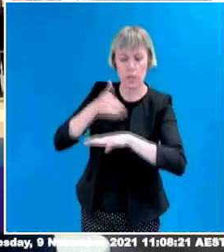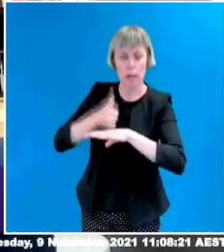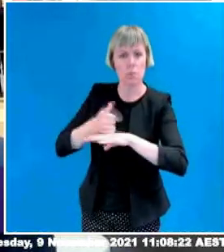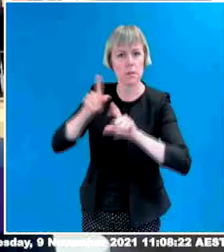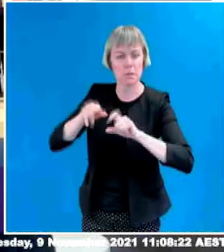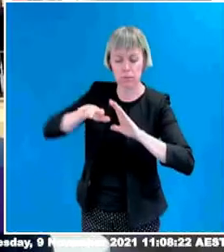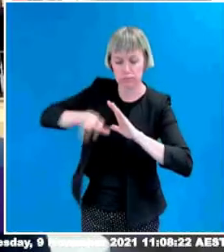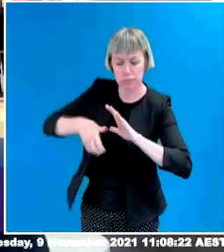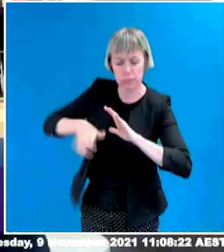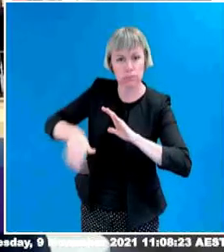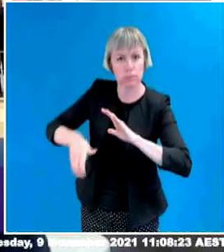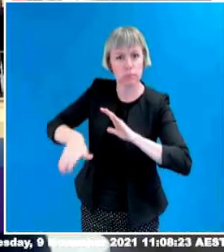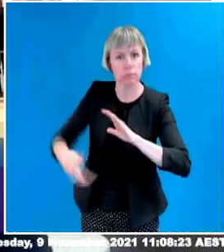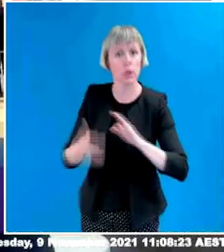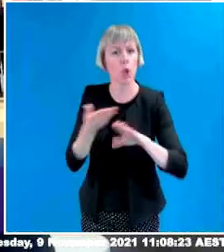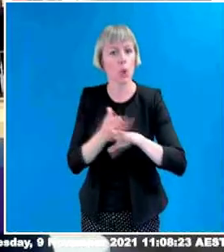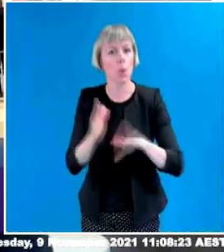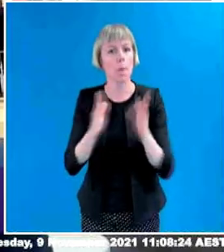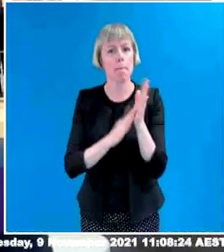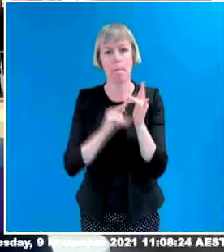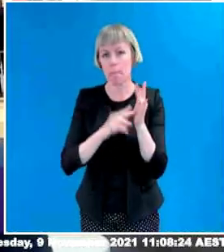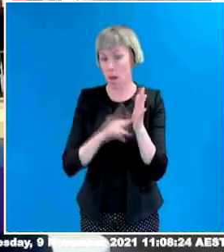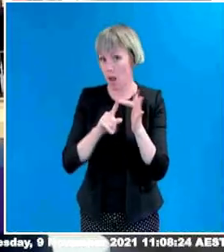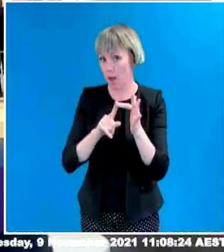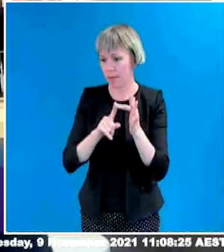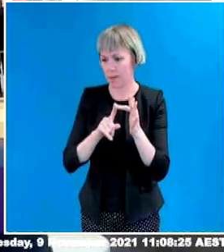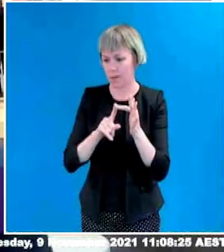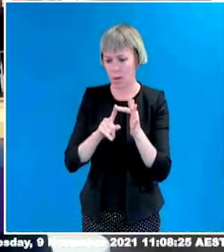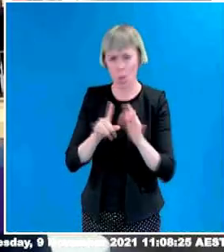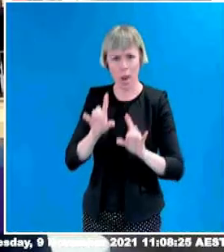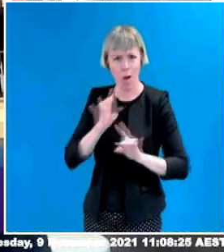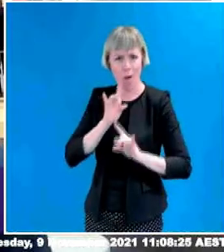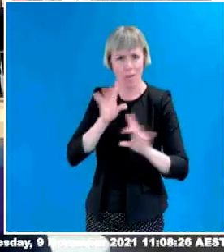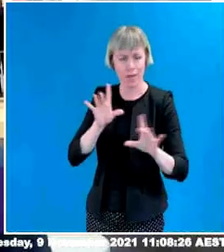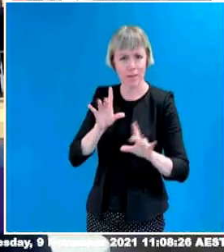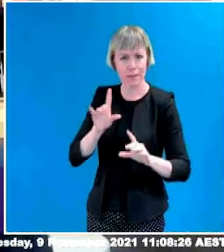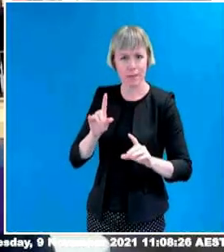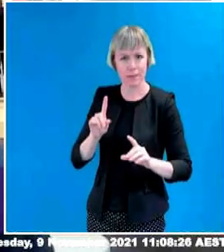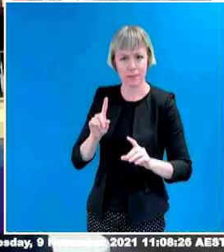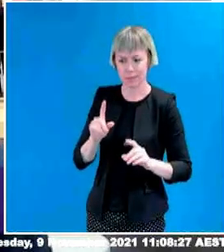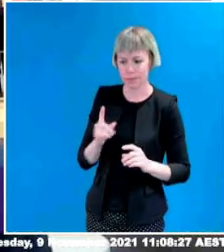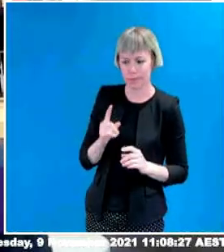then it would be clear that the rights of Indigenous people who might be in that area would be relevant.